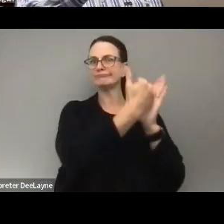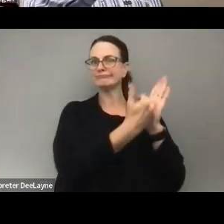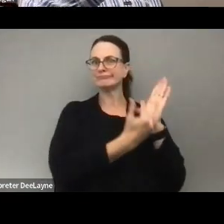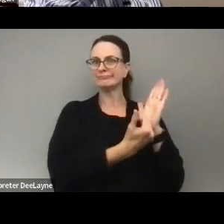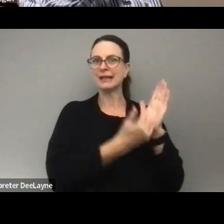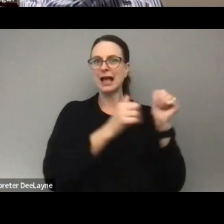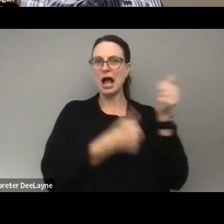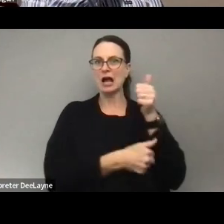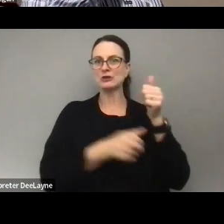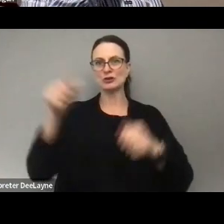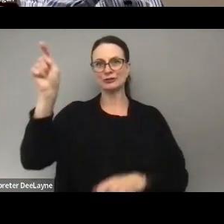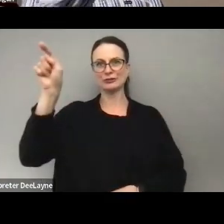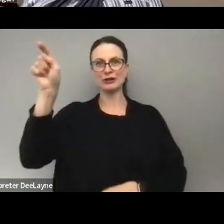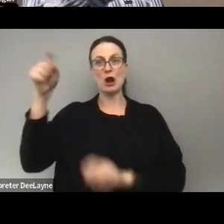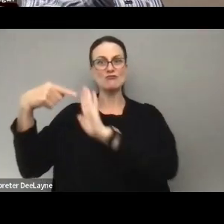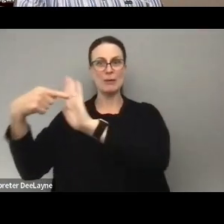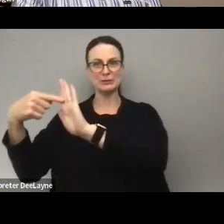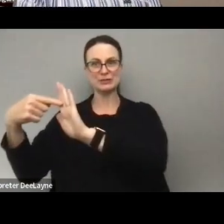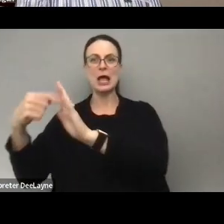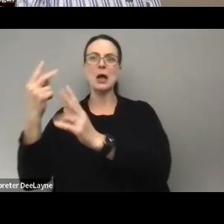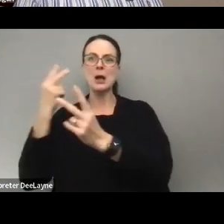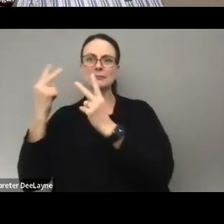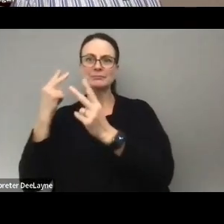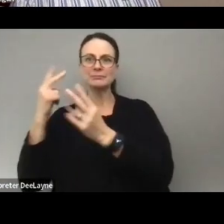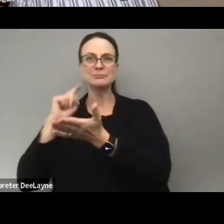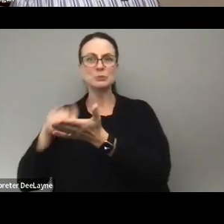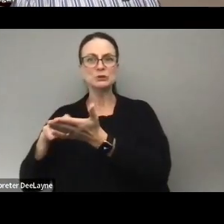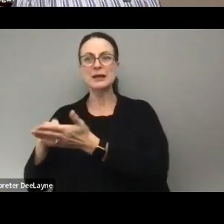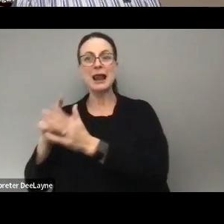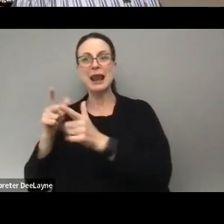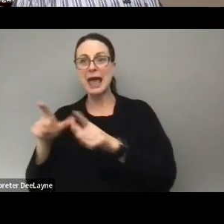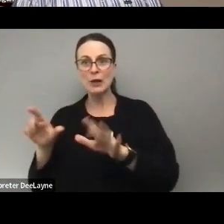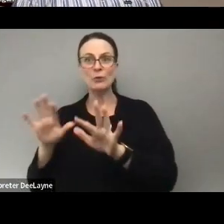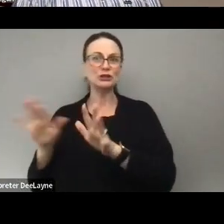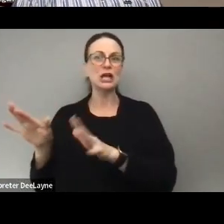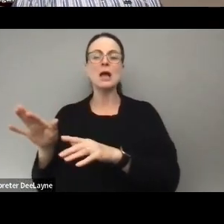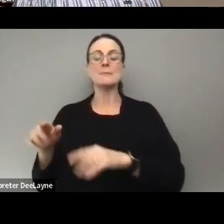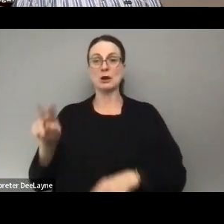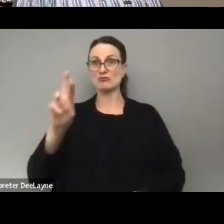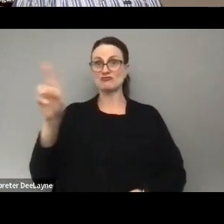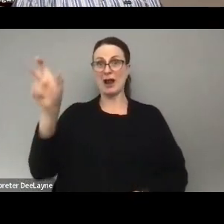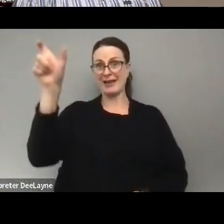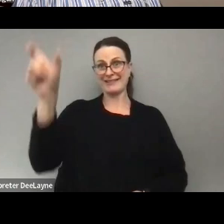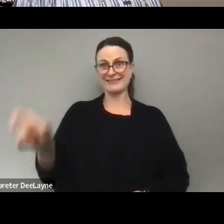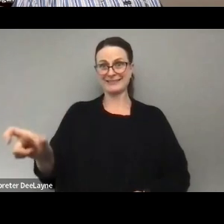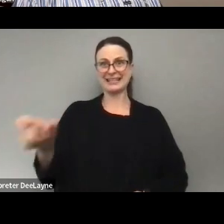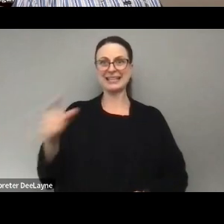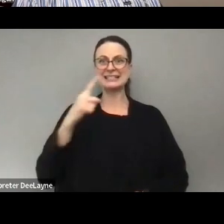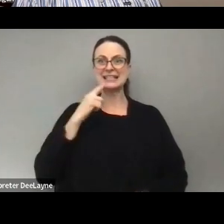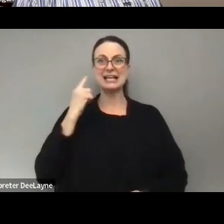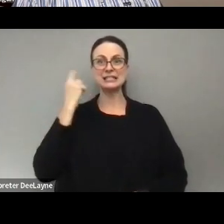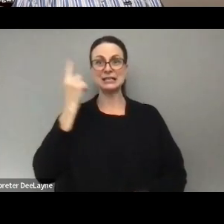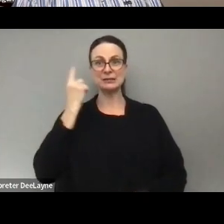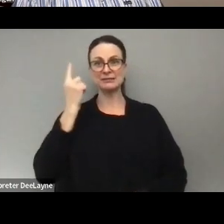We talked about perception and language and symbols. But look to the right hand column, it says Consideration 1.1.